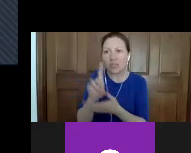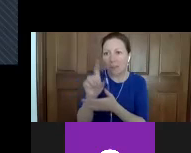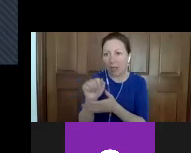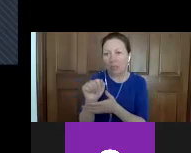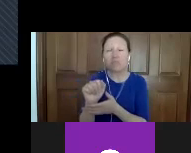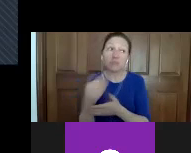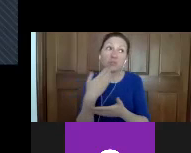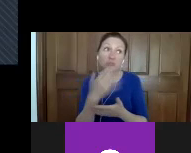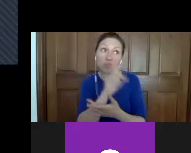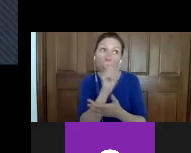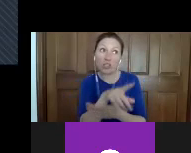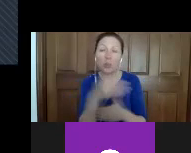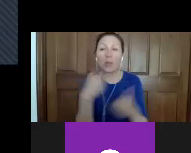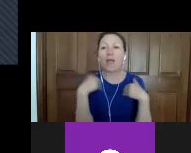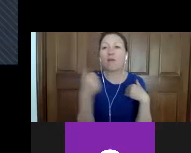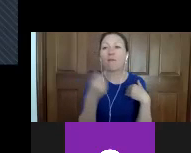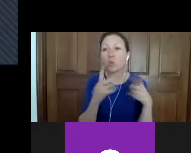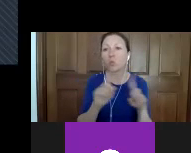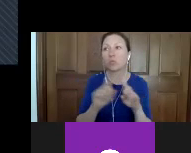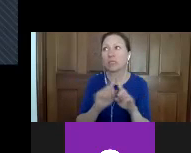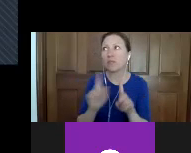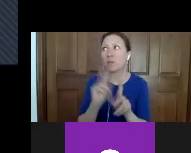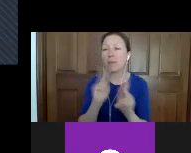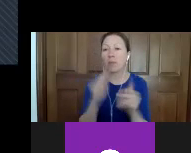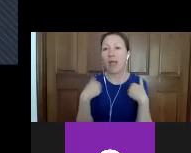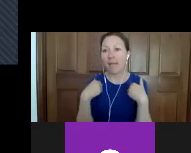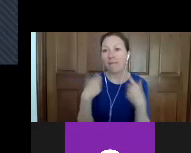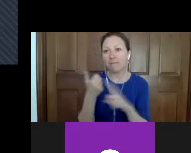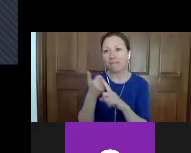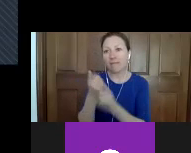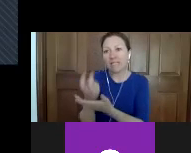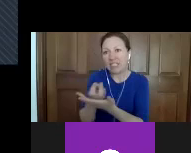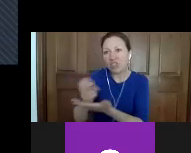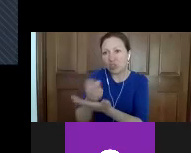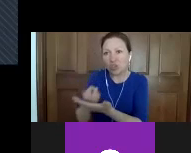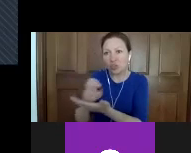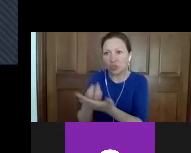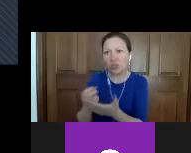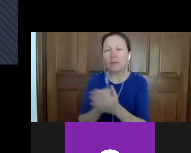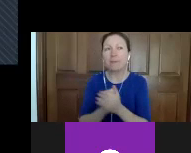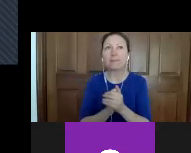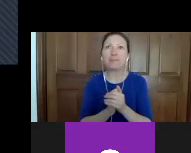We do have a couple of candidates we worked with who have seizure disorders, and it does